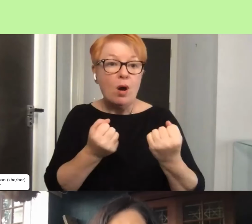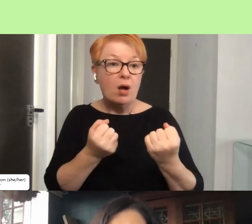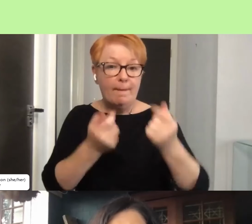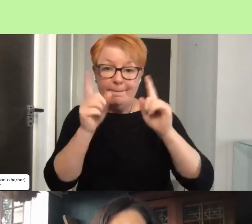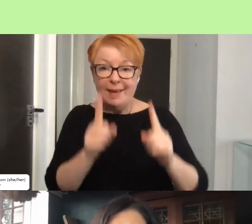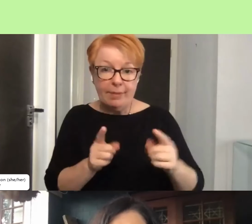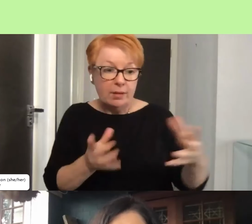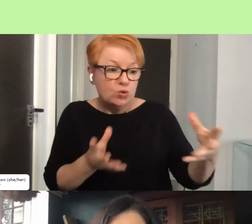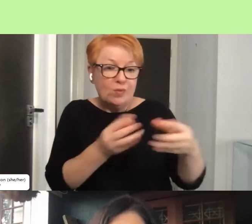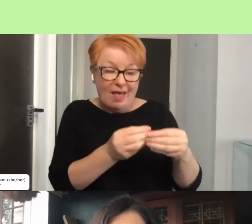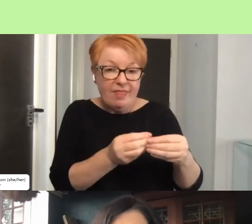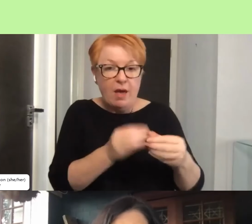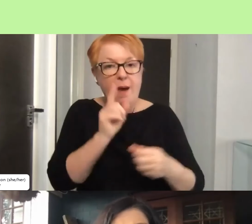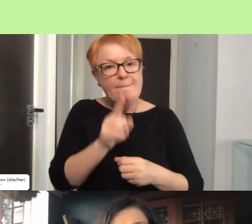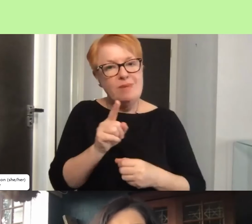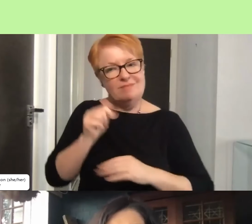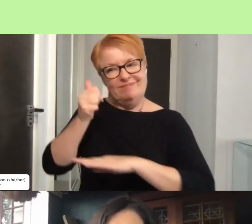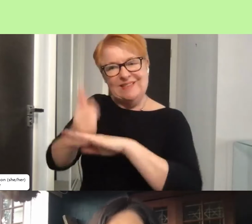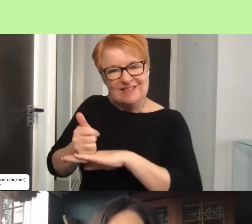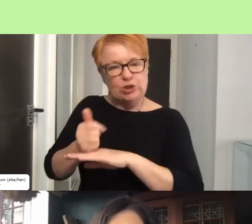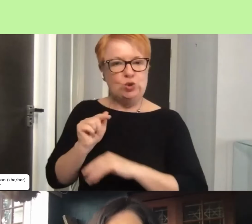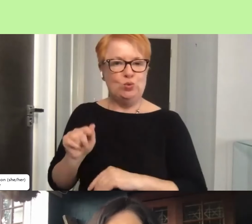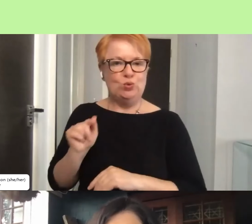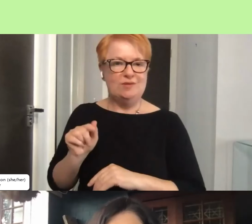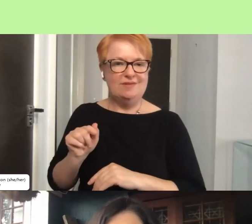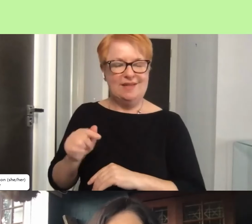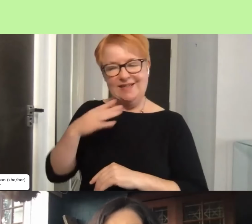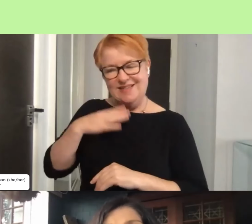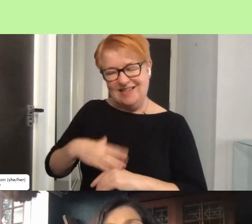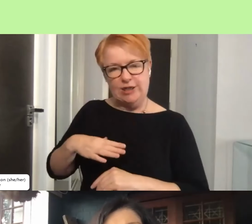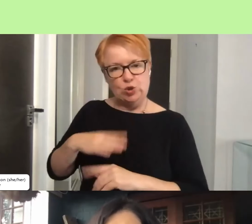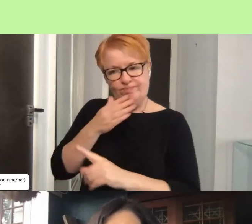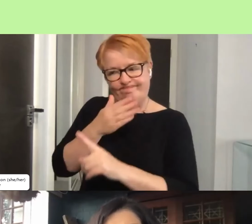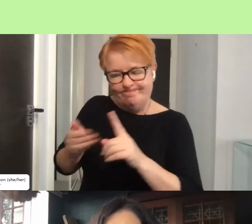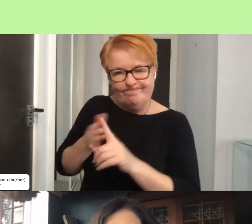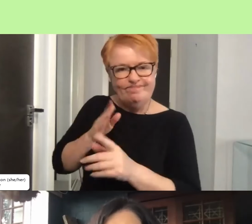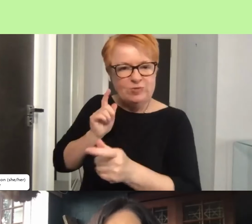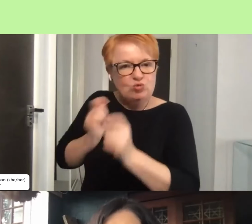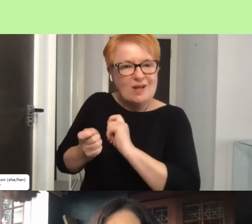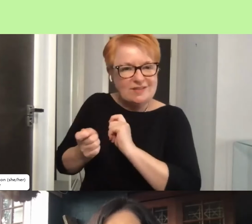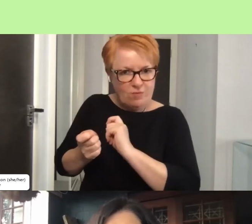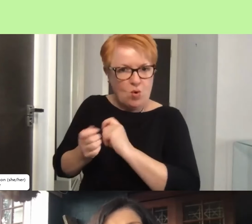But it's very important to transform the large-scale institutions, and especially if they're art and culture institutions.